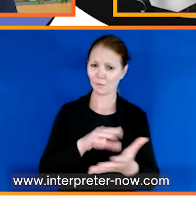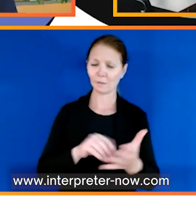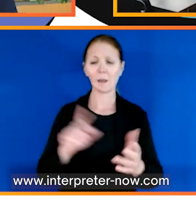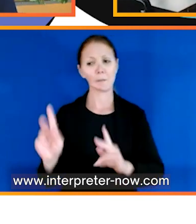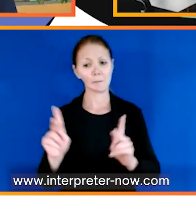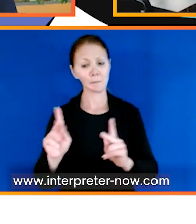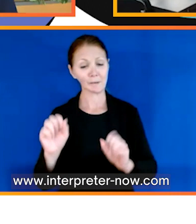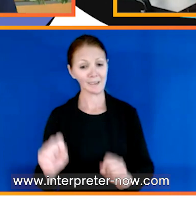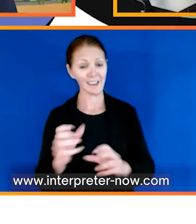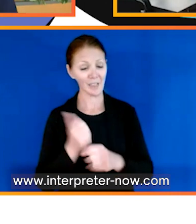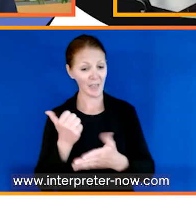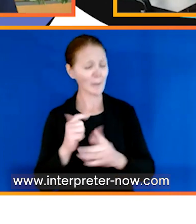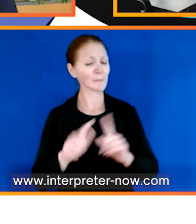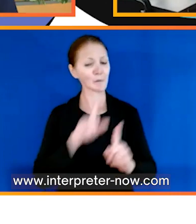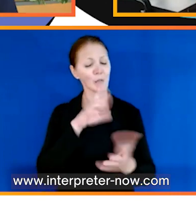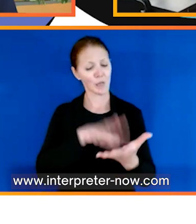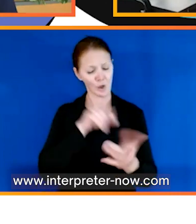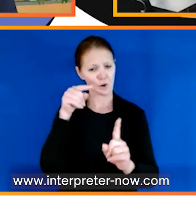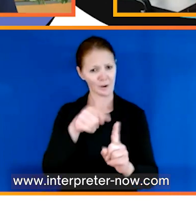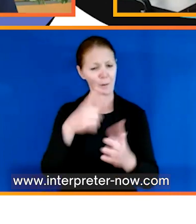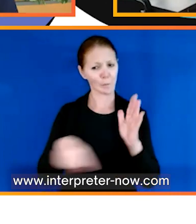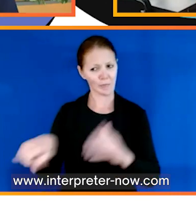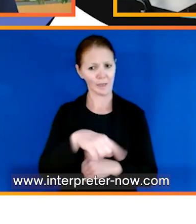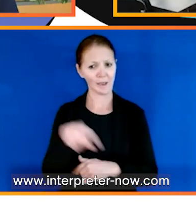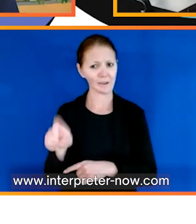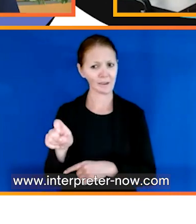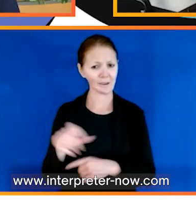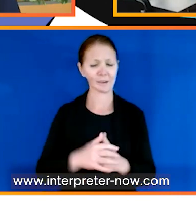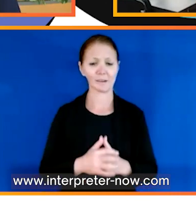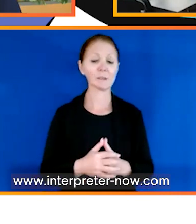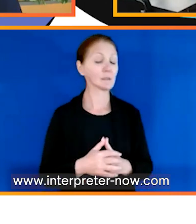I think we want to change systems and processes, ultimately; we want to create an equitable